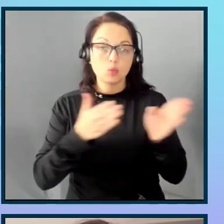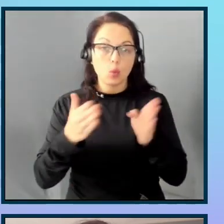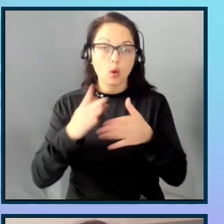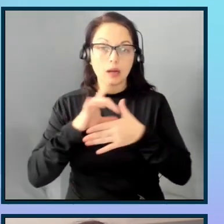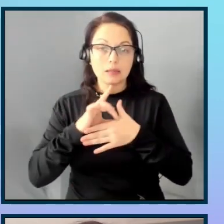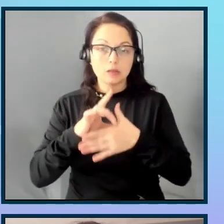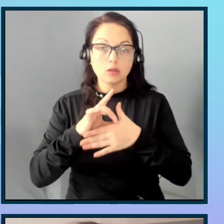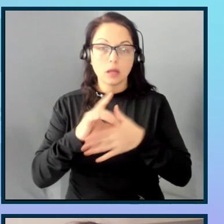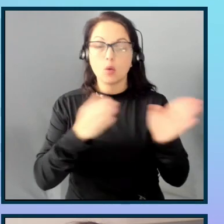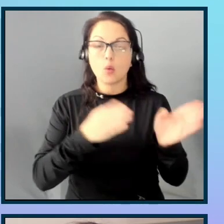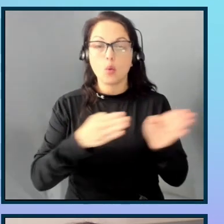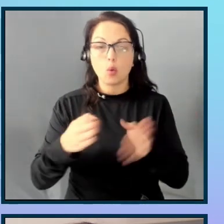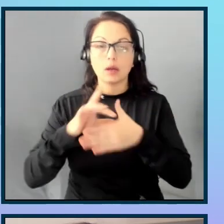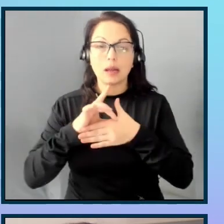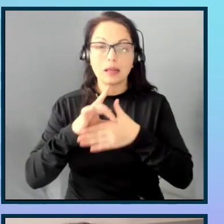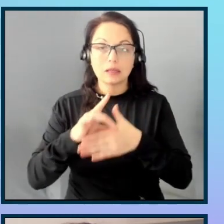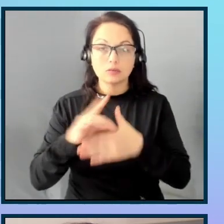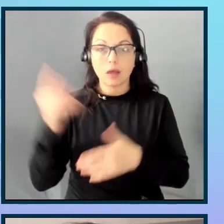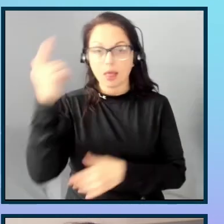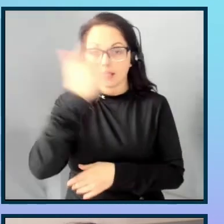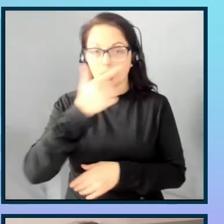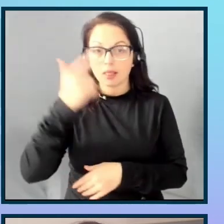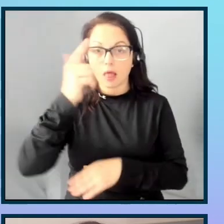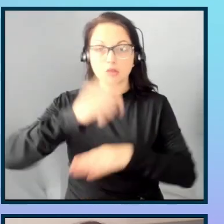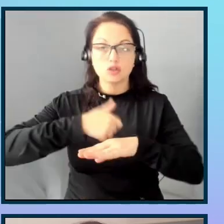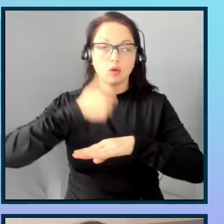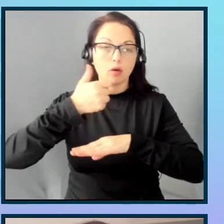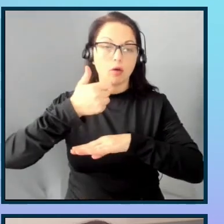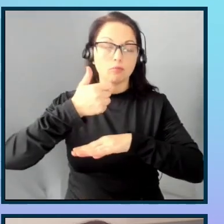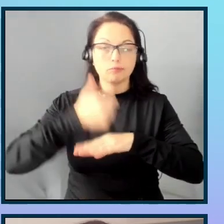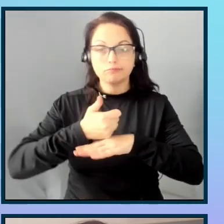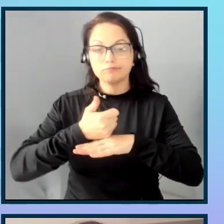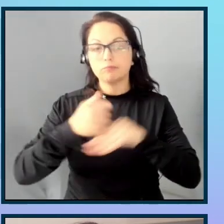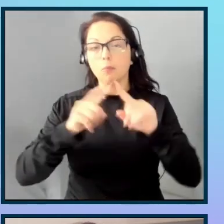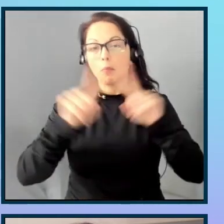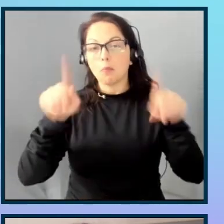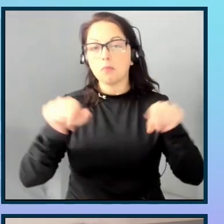Organize content into logical blocks with headings relevant to the subsequent content.